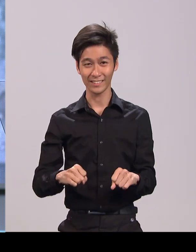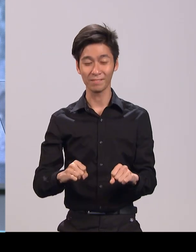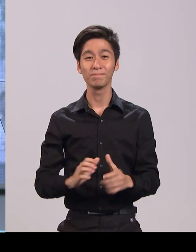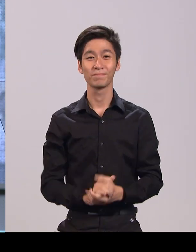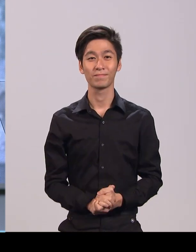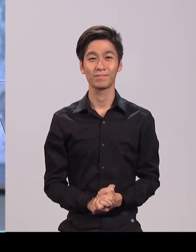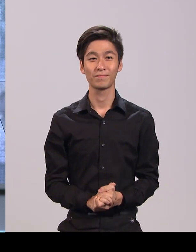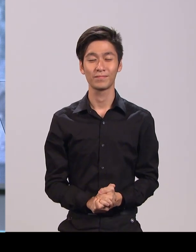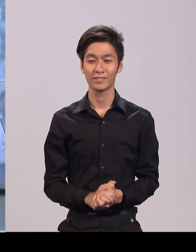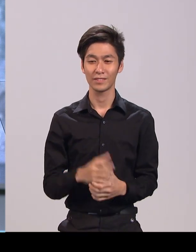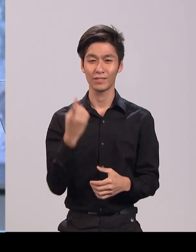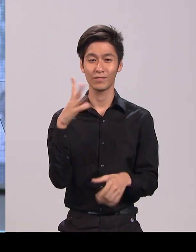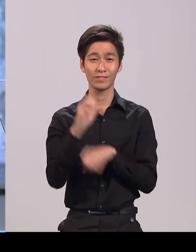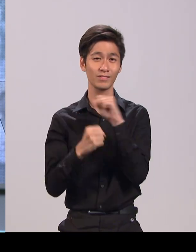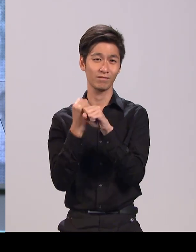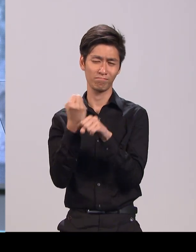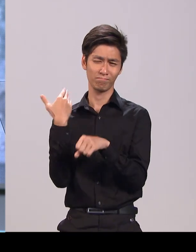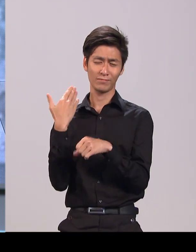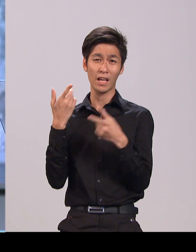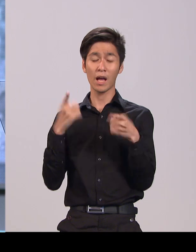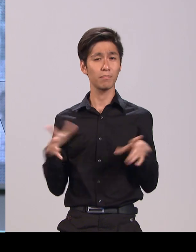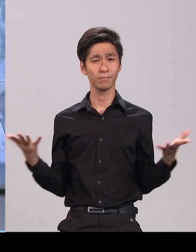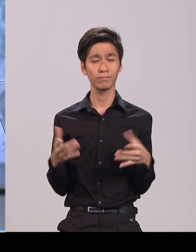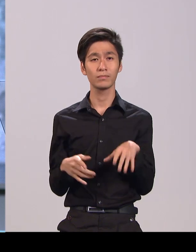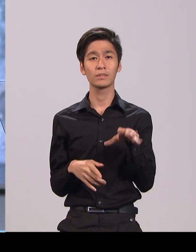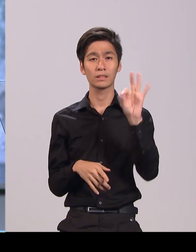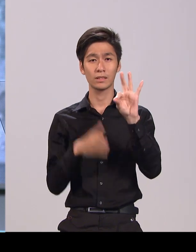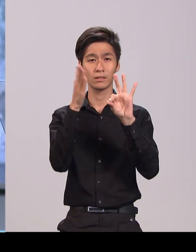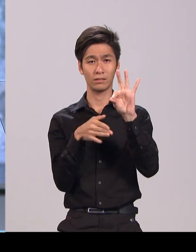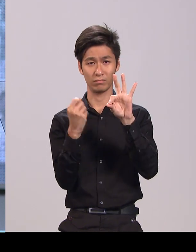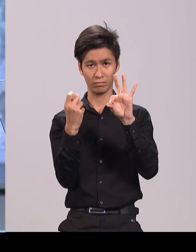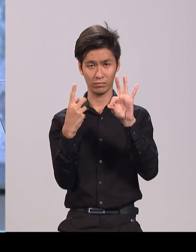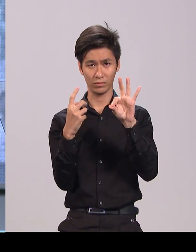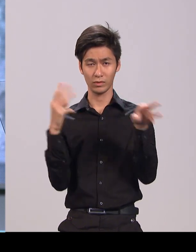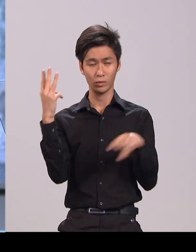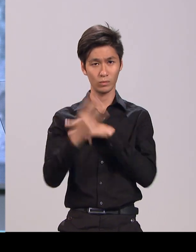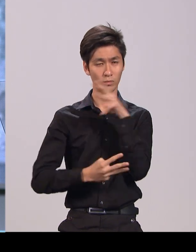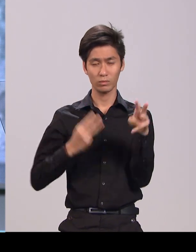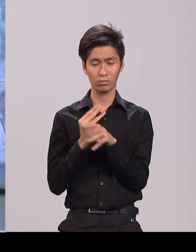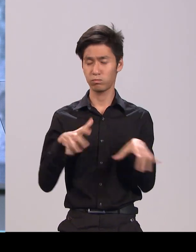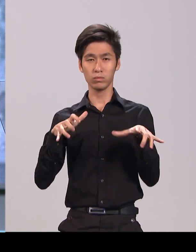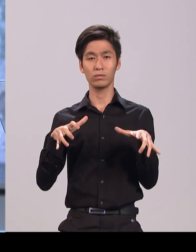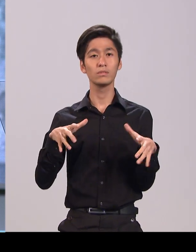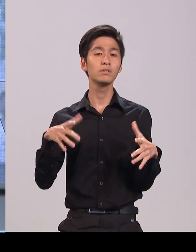15 years ago, we experienced 9/11. The world was in shock, our economy went into recession.